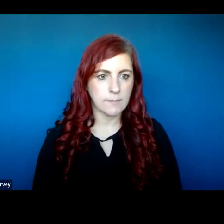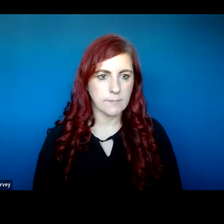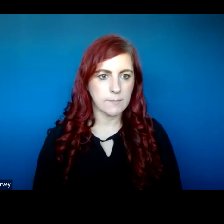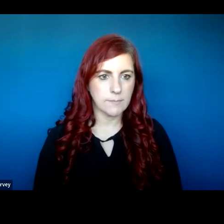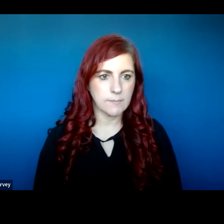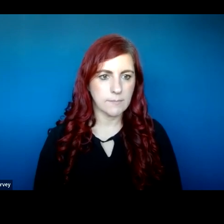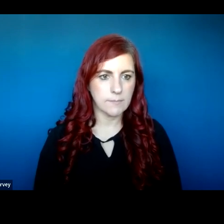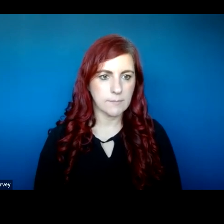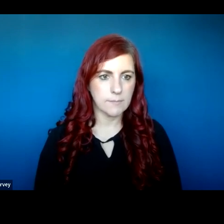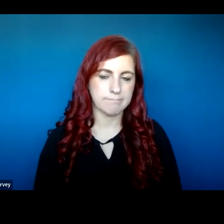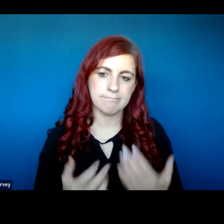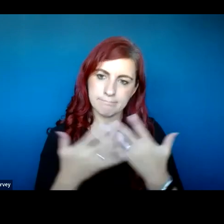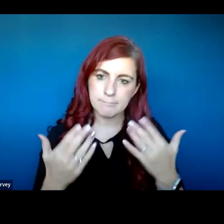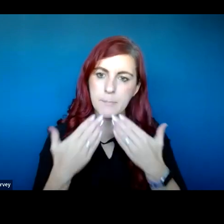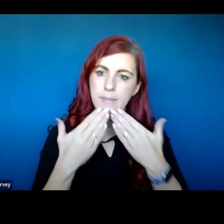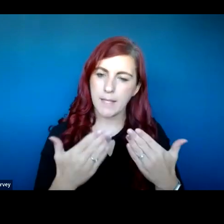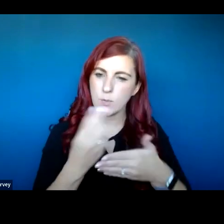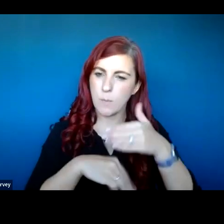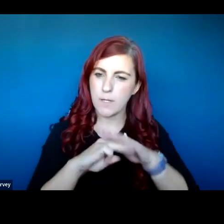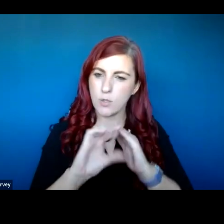So many thanks to Minister O'Gorman for his reflections on the